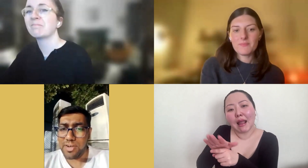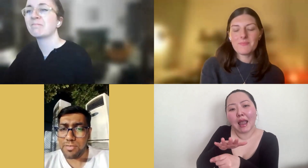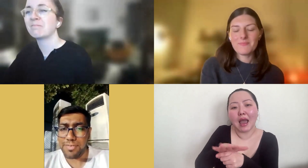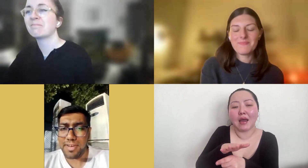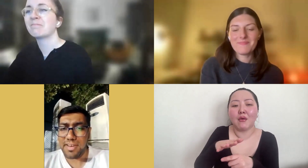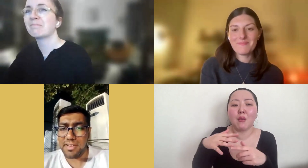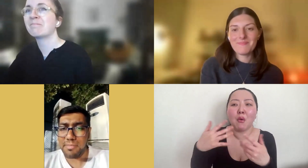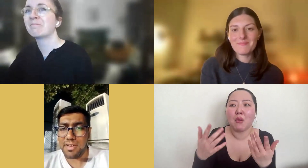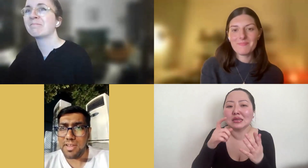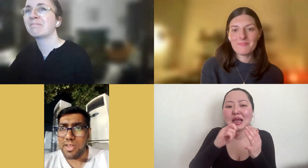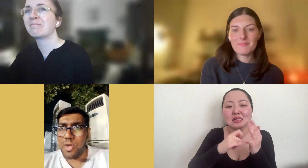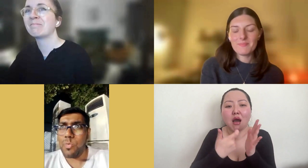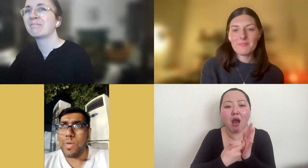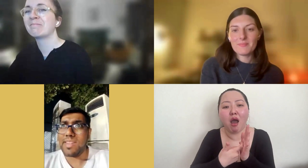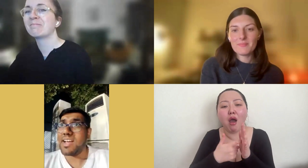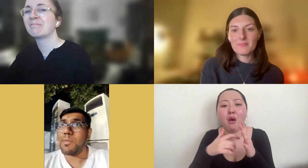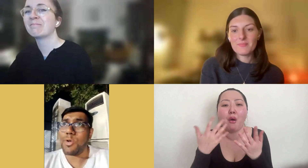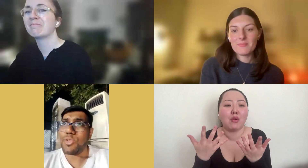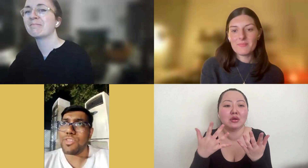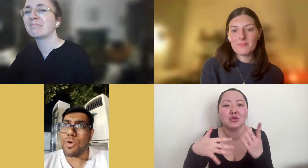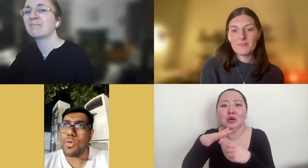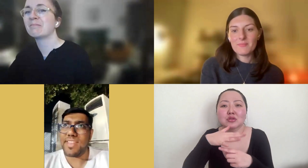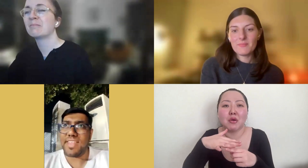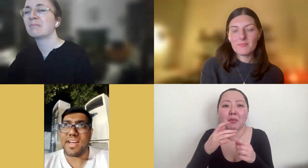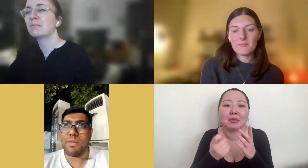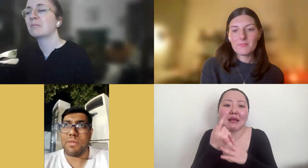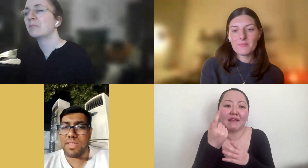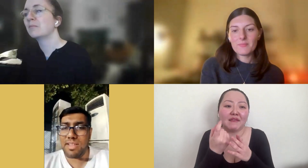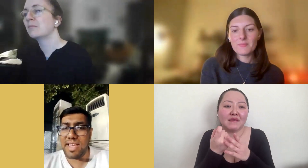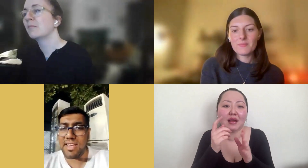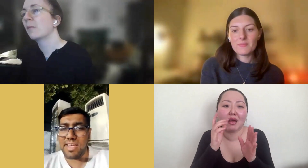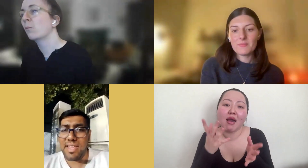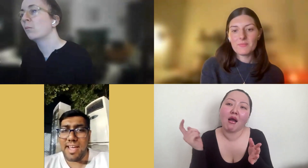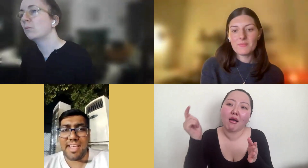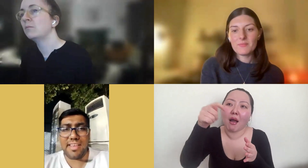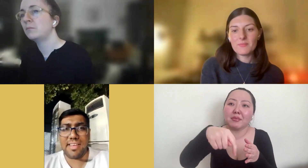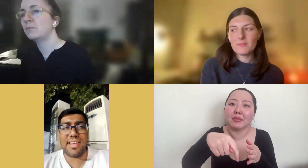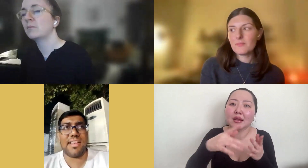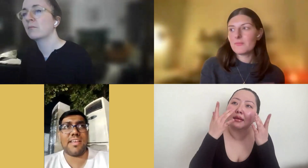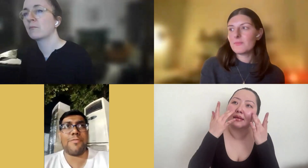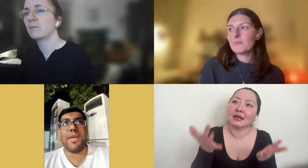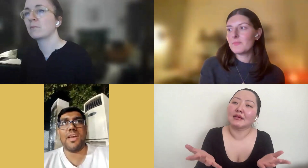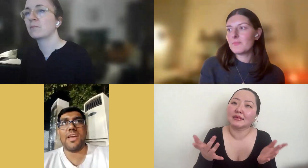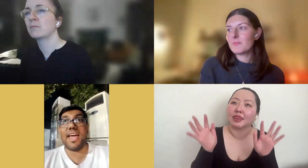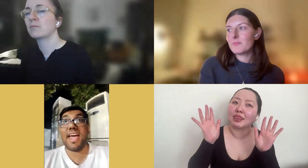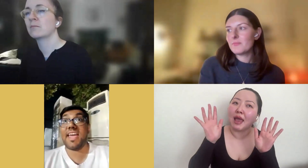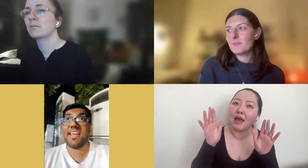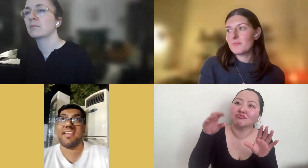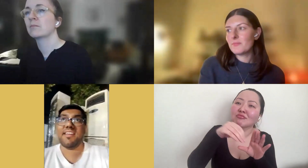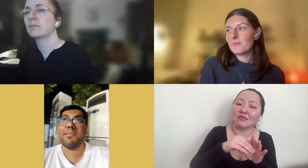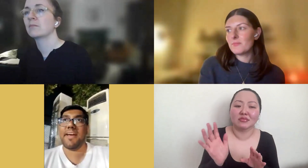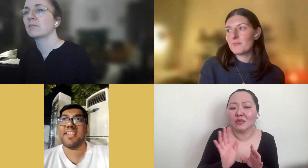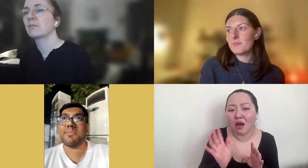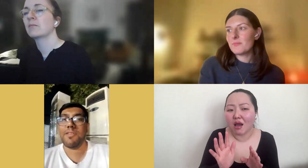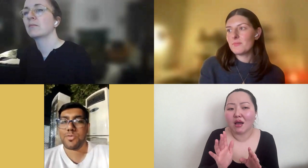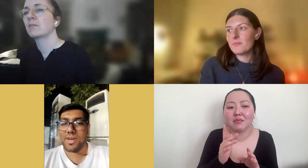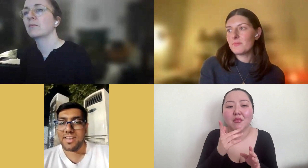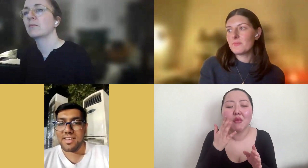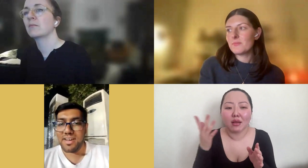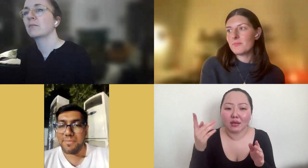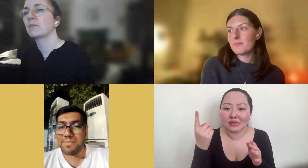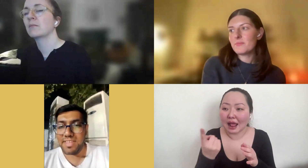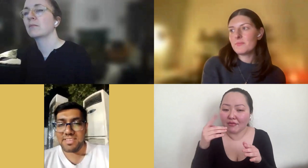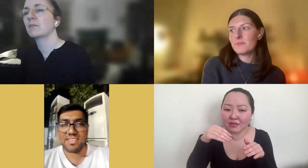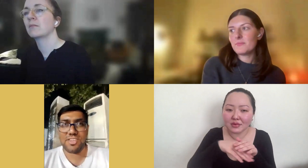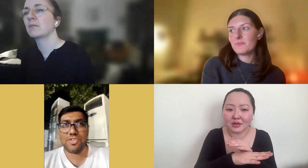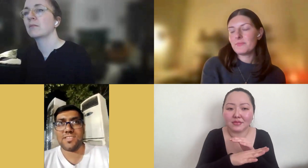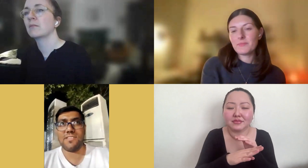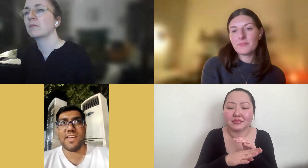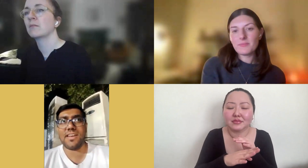coming in fill it in. When they come on their own, for me it reminds me of this one situation